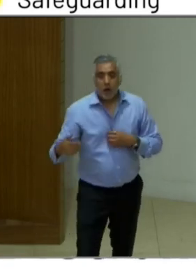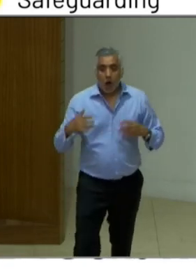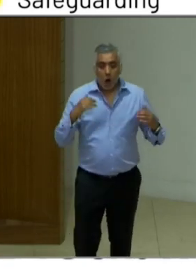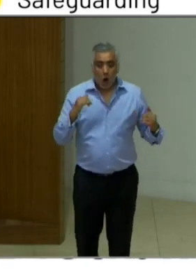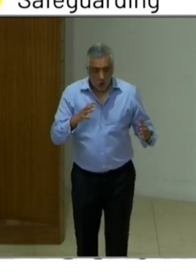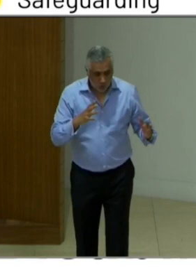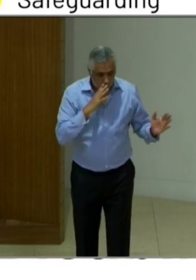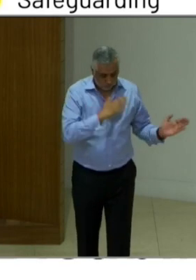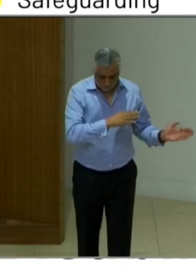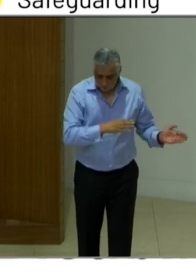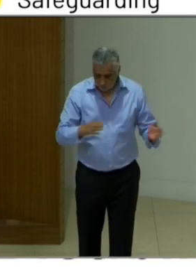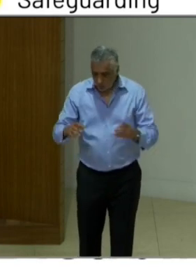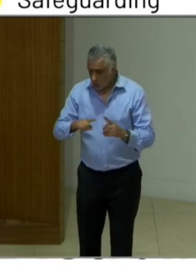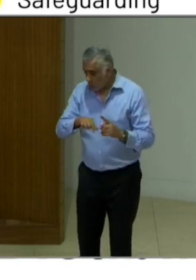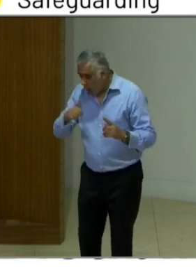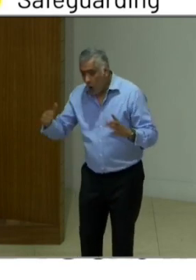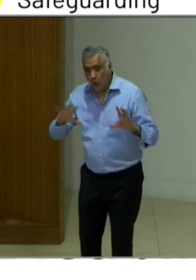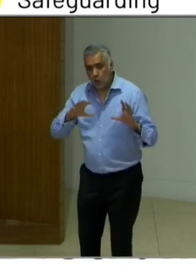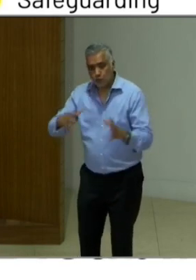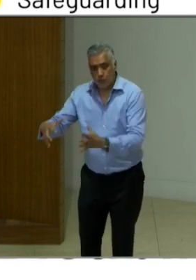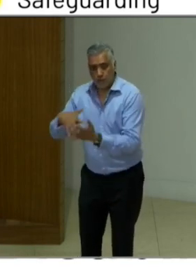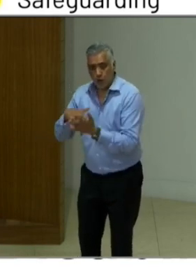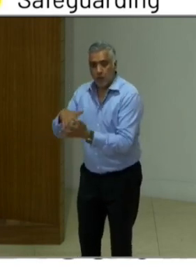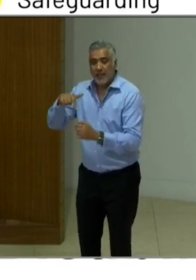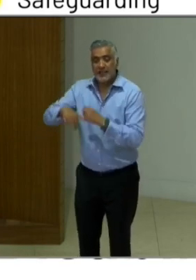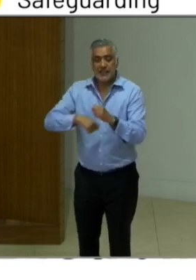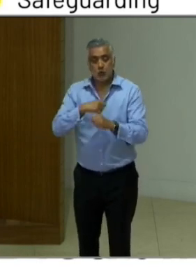categories of those who are vulnerable. And this years focus of the international